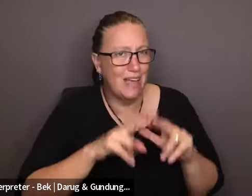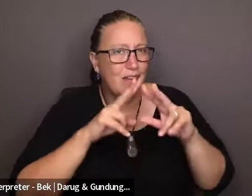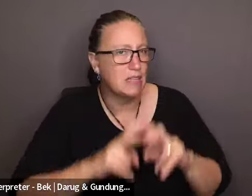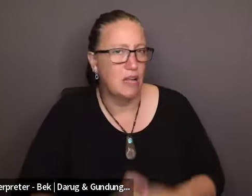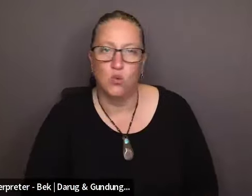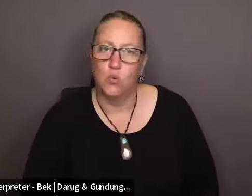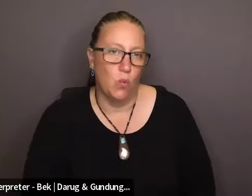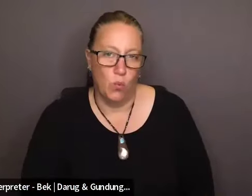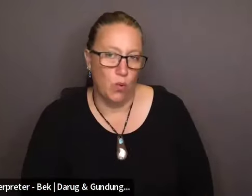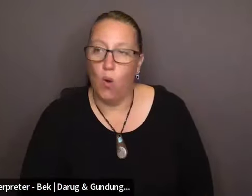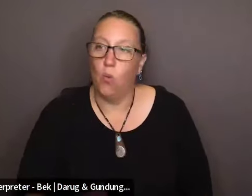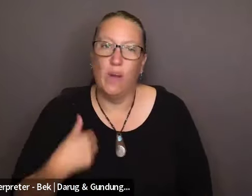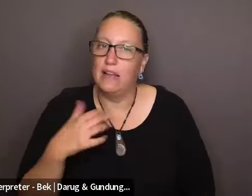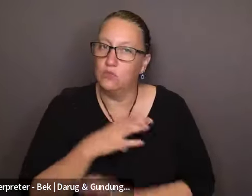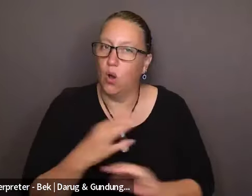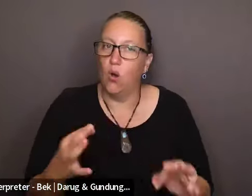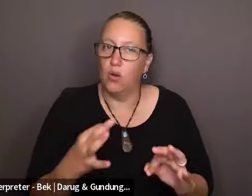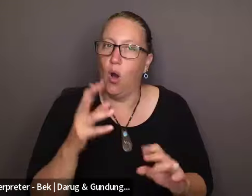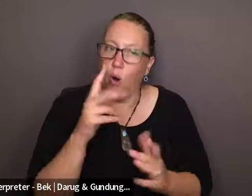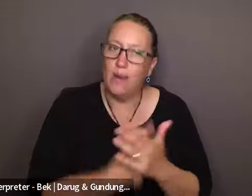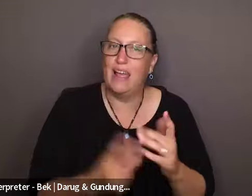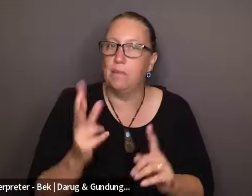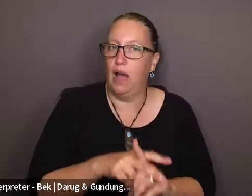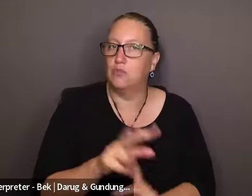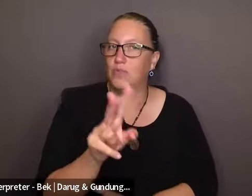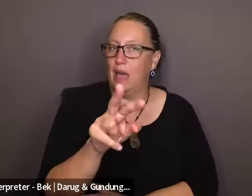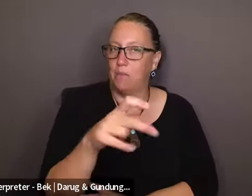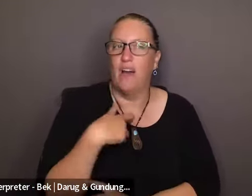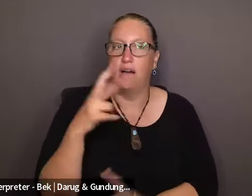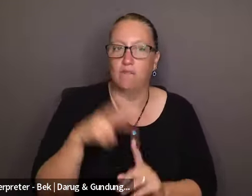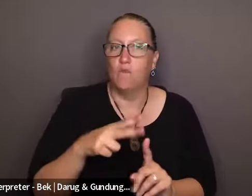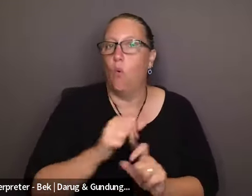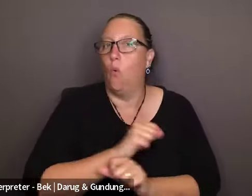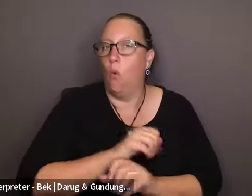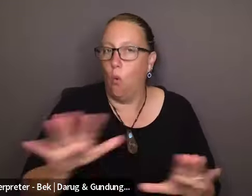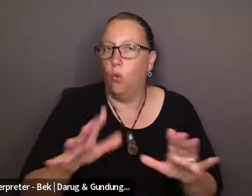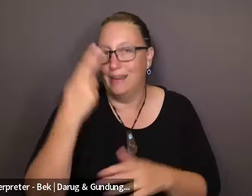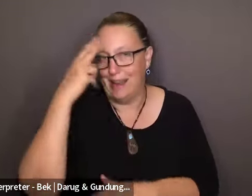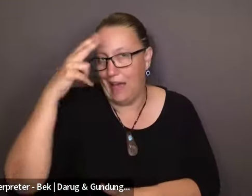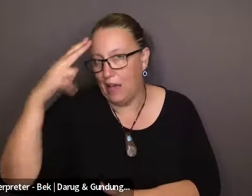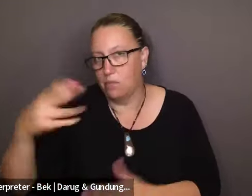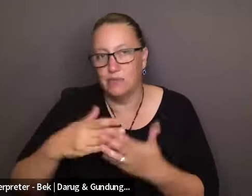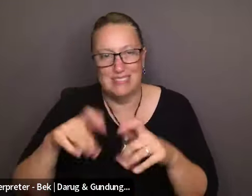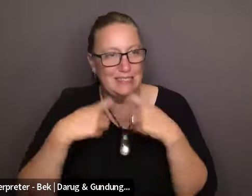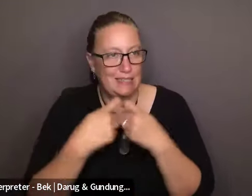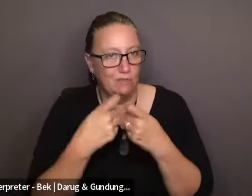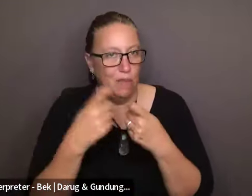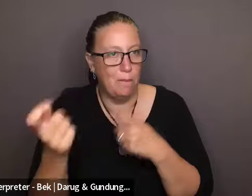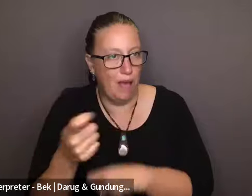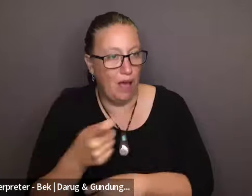? CATHERINE: You're correct, Mary, we don't use those terms, but no, the rule applies to all named team